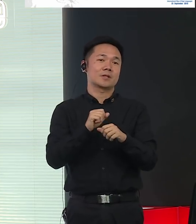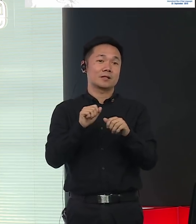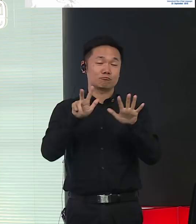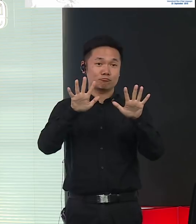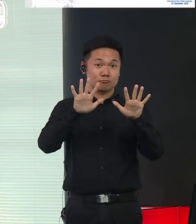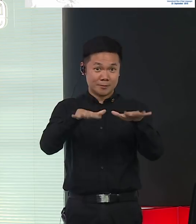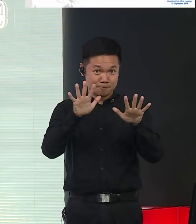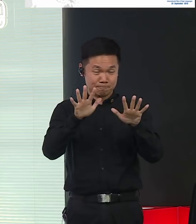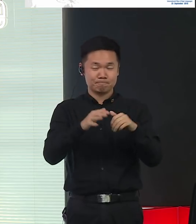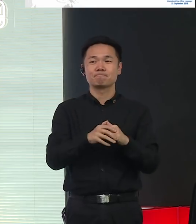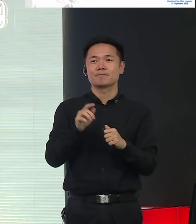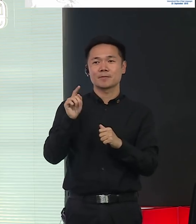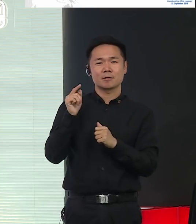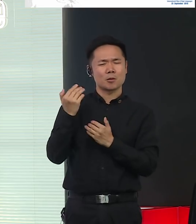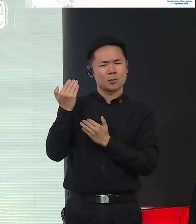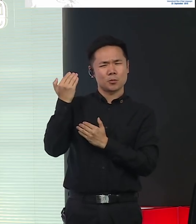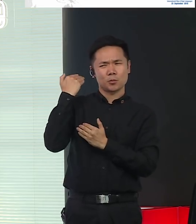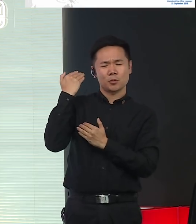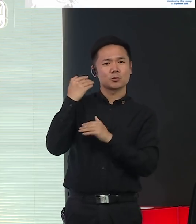engaged in activities to make sign language a language.